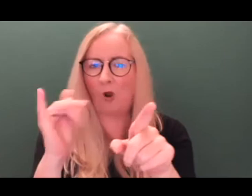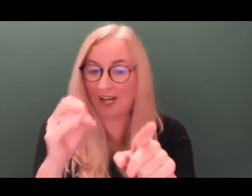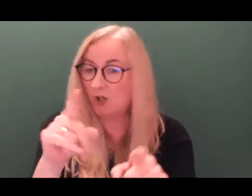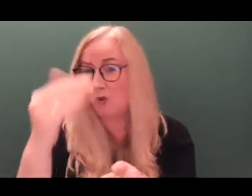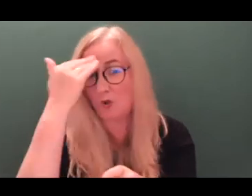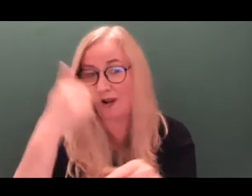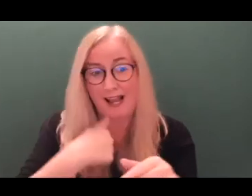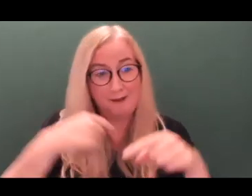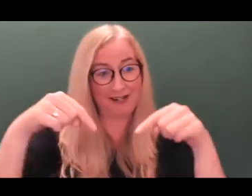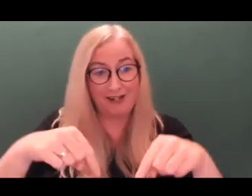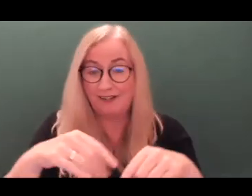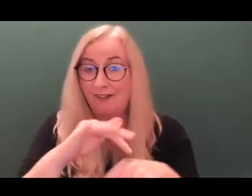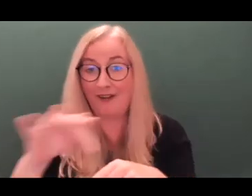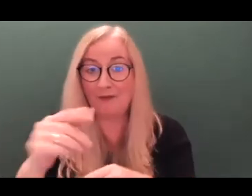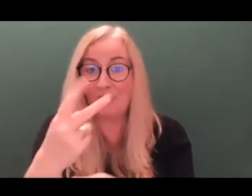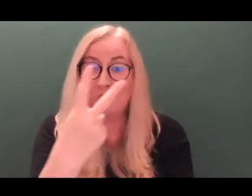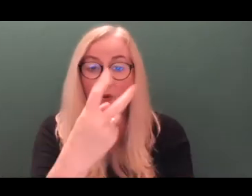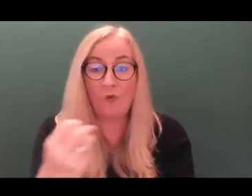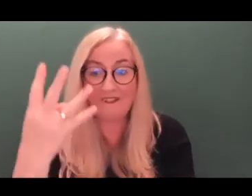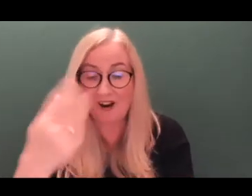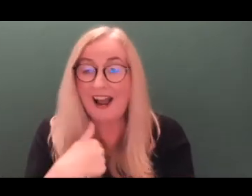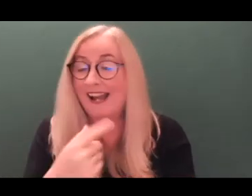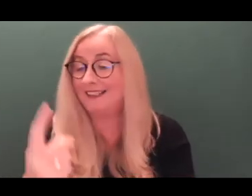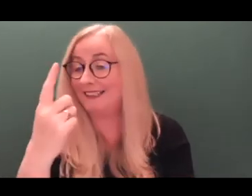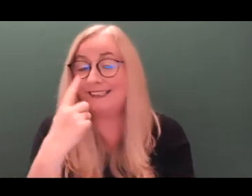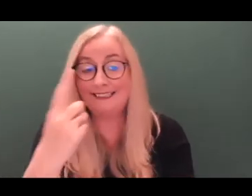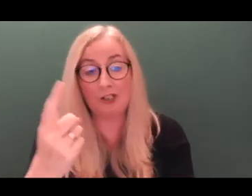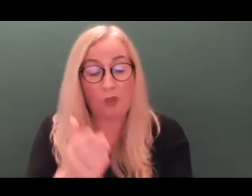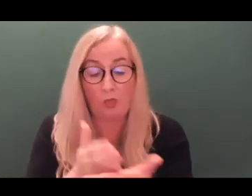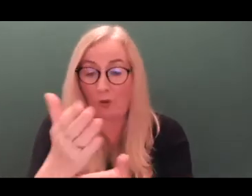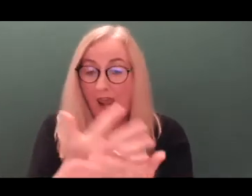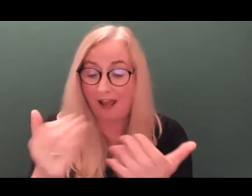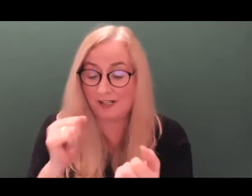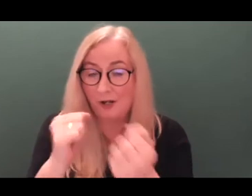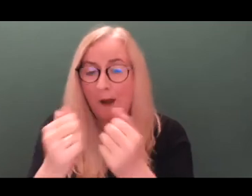since 2004 and I have seen many changes, but there is a lot of my cases the reason why the